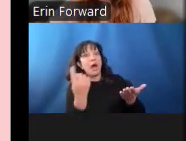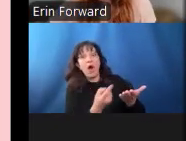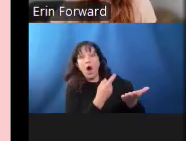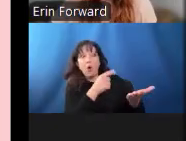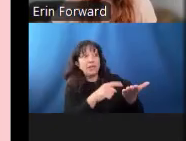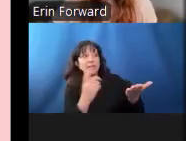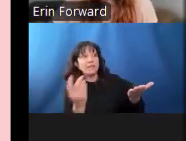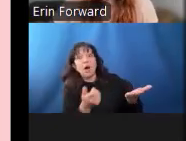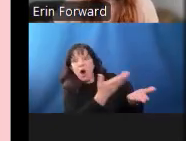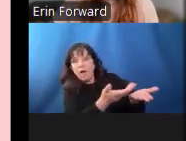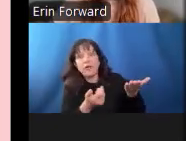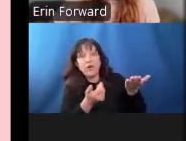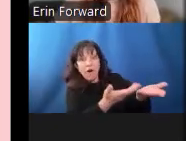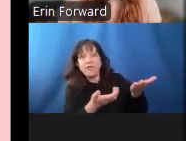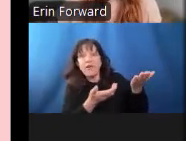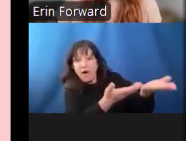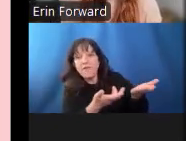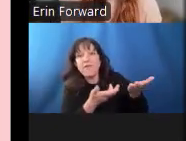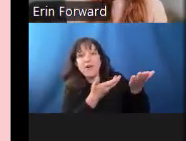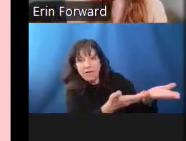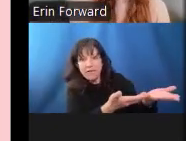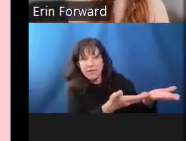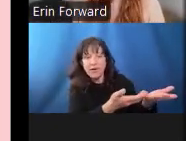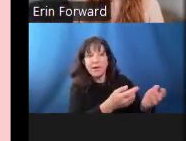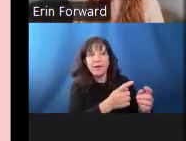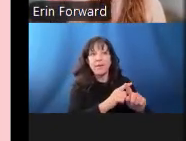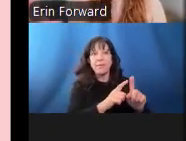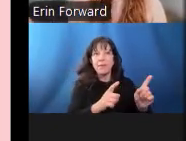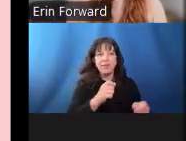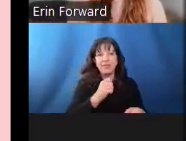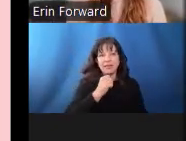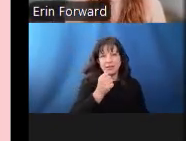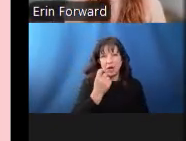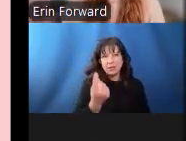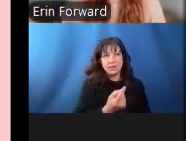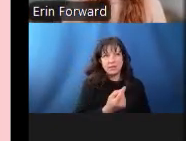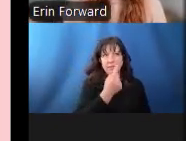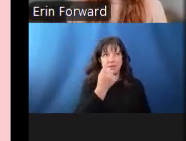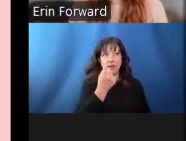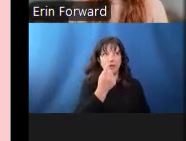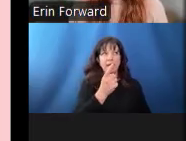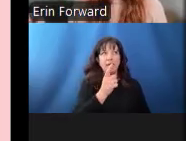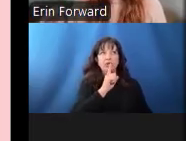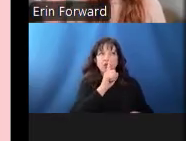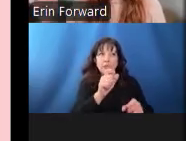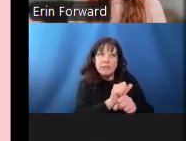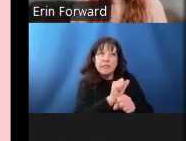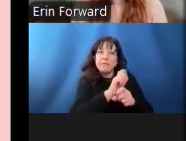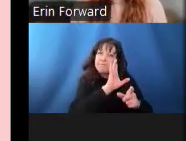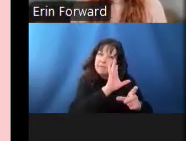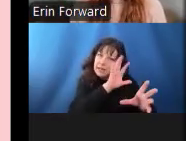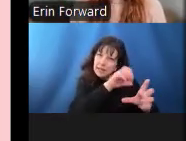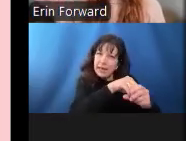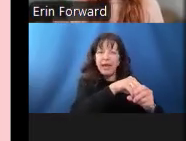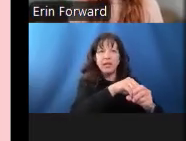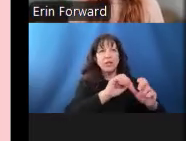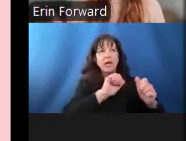offering what we have, but that's not something that they're truly engaging with. So how can we help them engage with